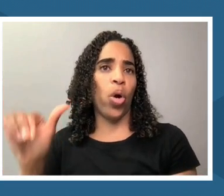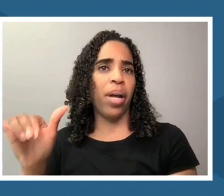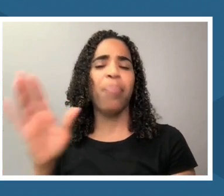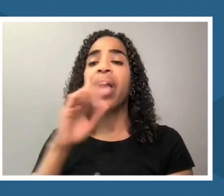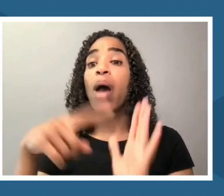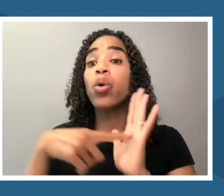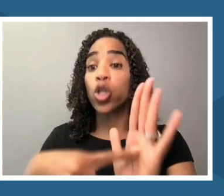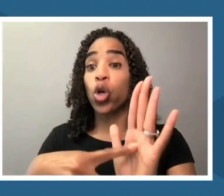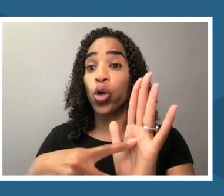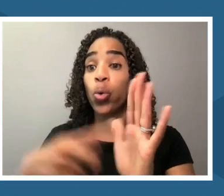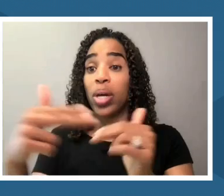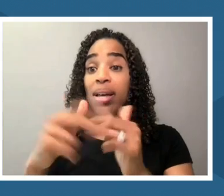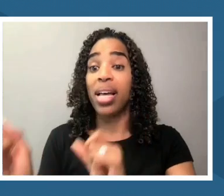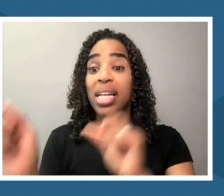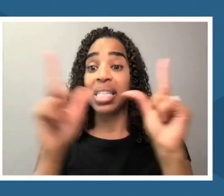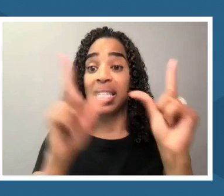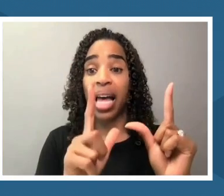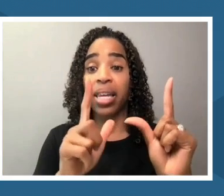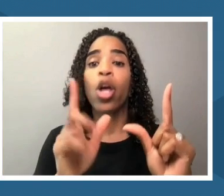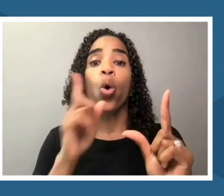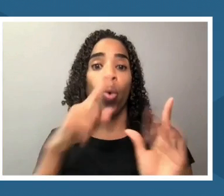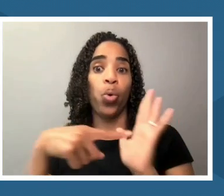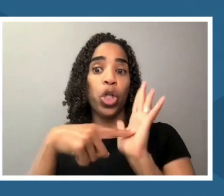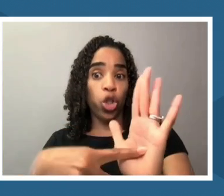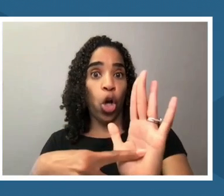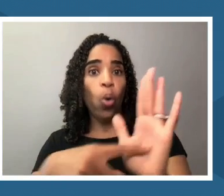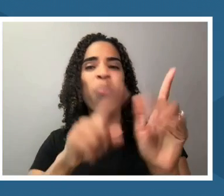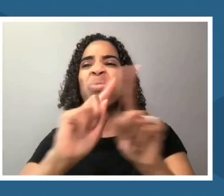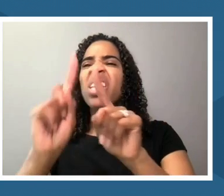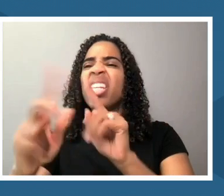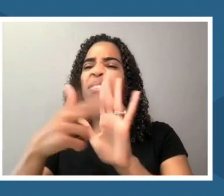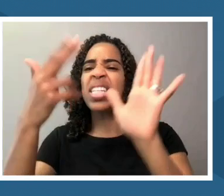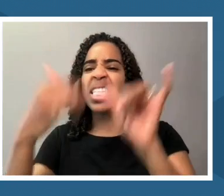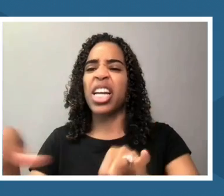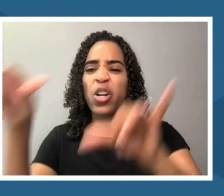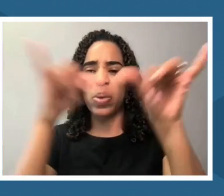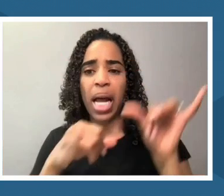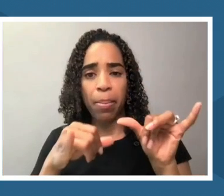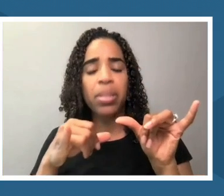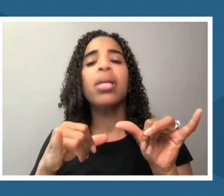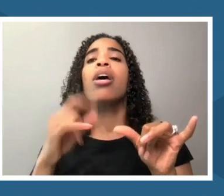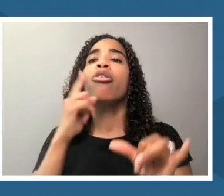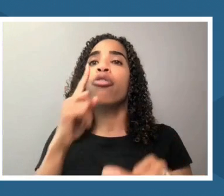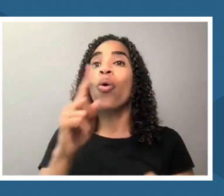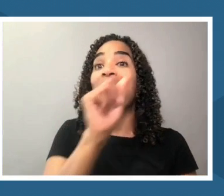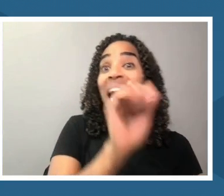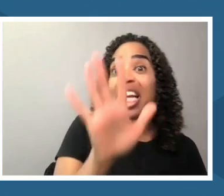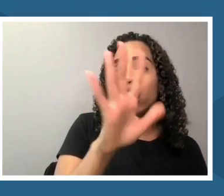just depose the common stereotypes that are ascribed to both asian and black